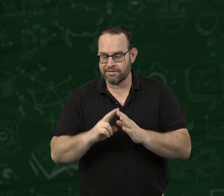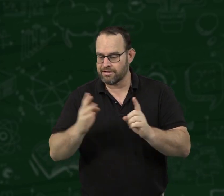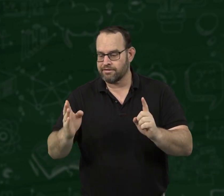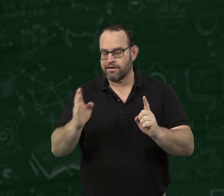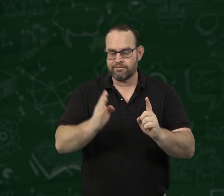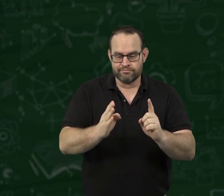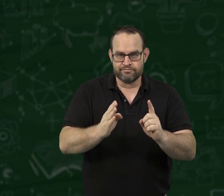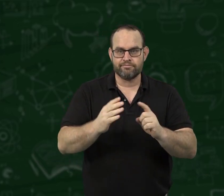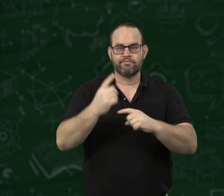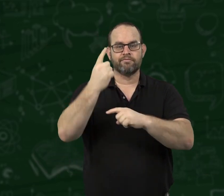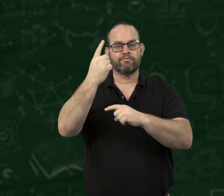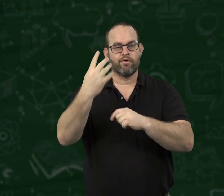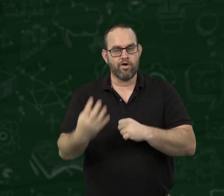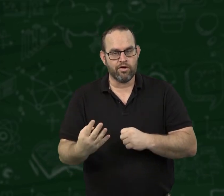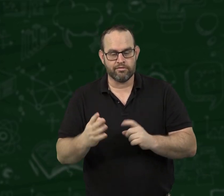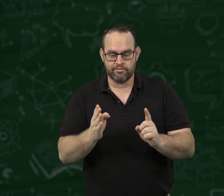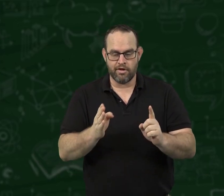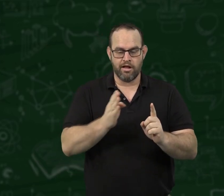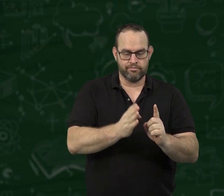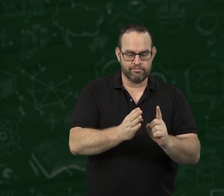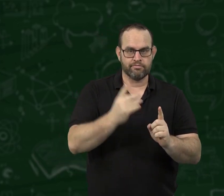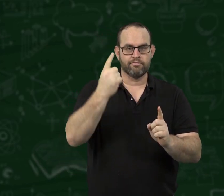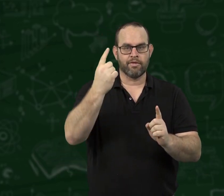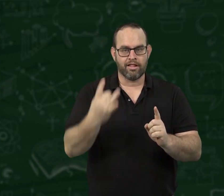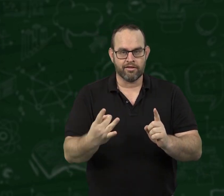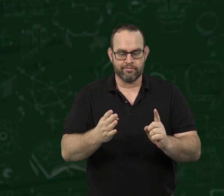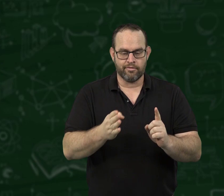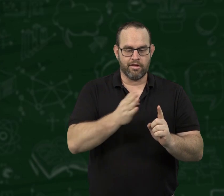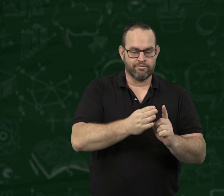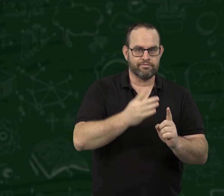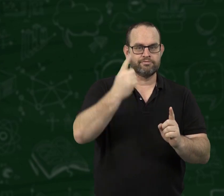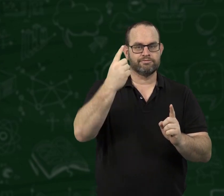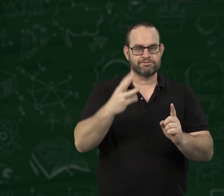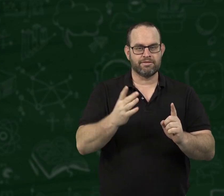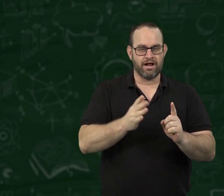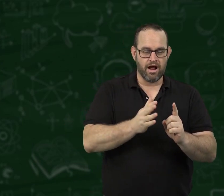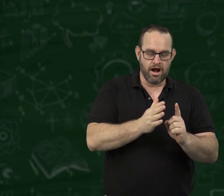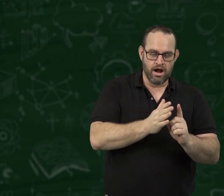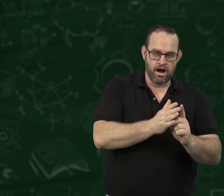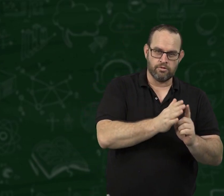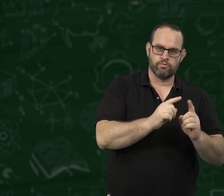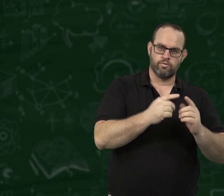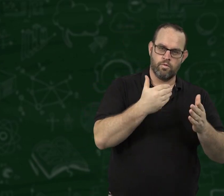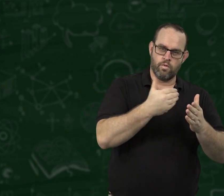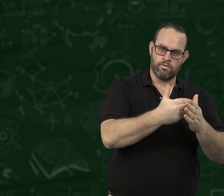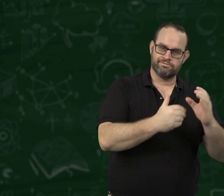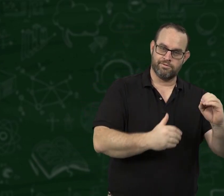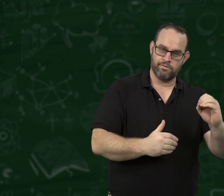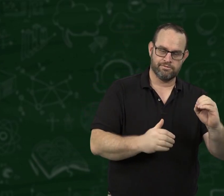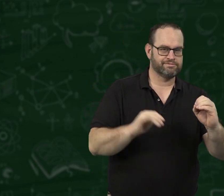Half of ½ equals ¼. Half of ¼ equals 1/8. Half of 1/8 equals 1/16. Fractions get smaller as you get closer to zero.